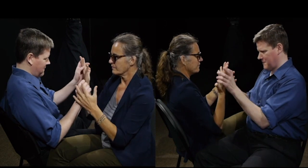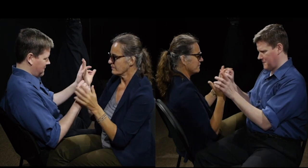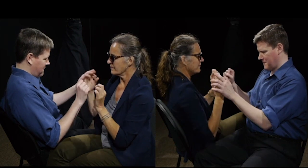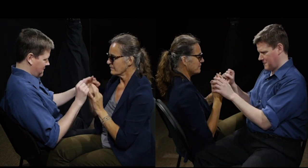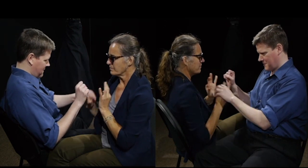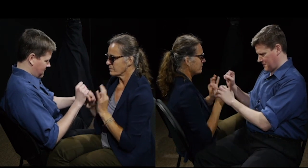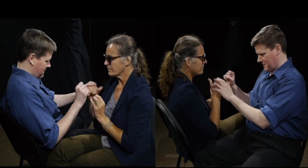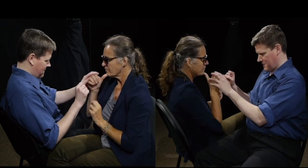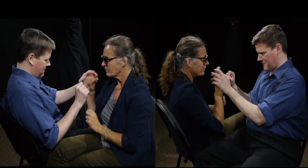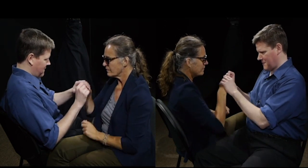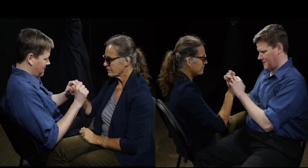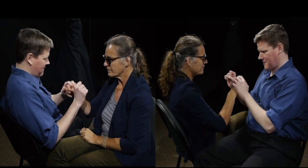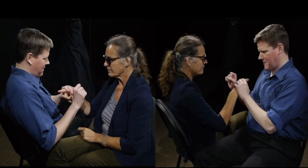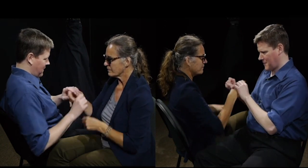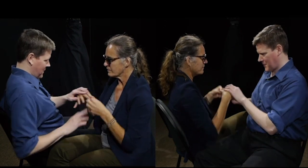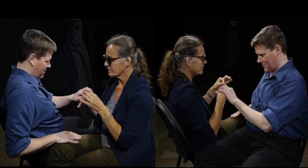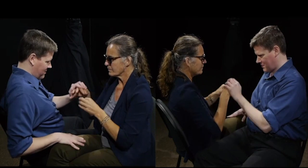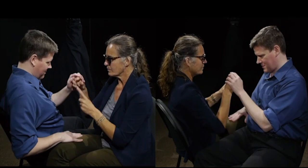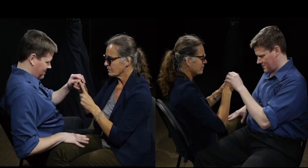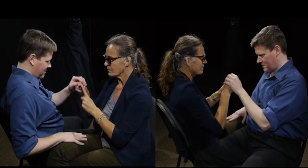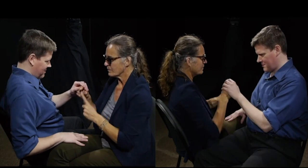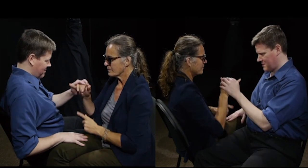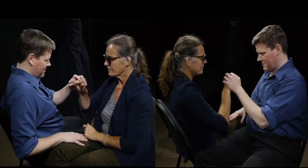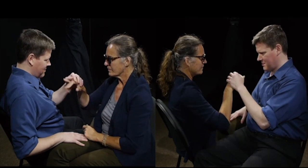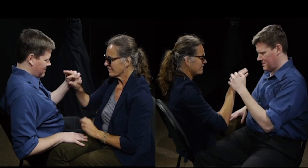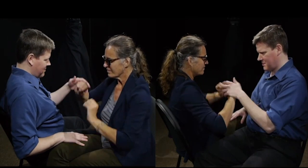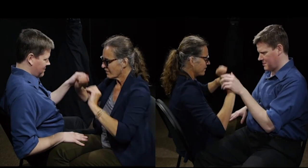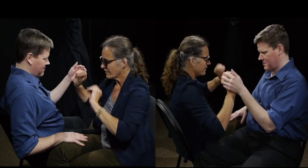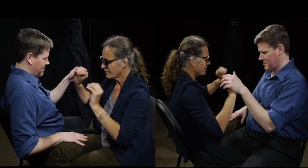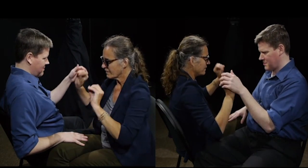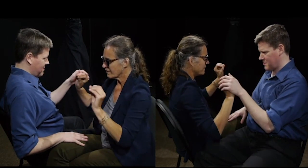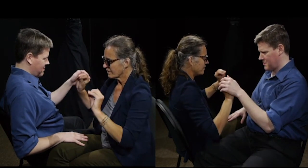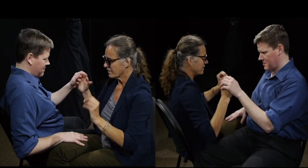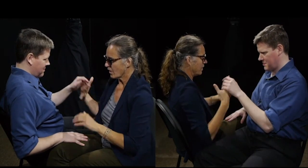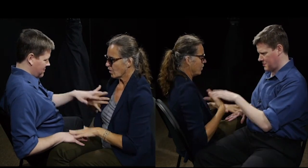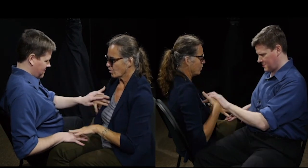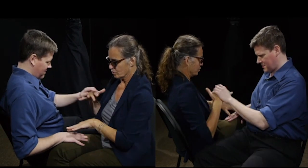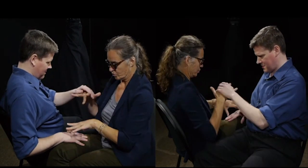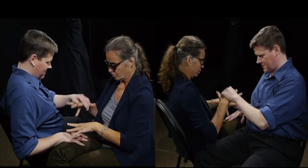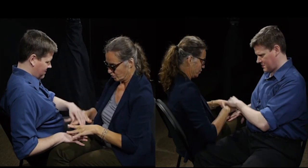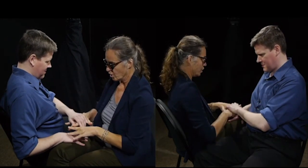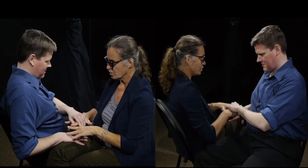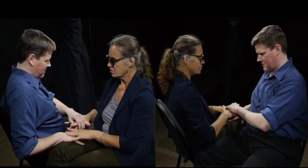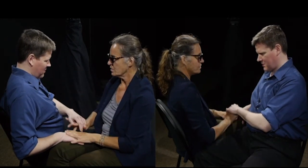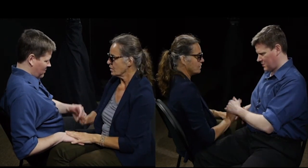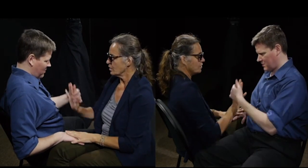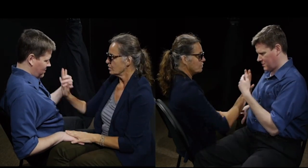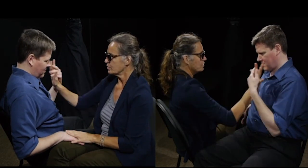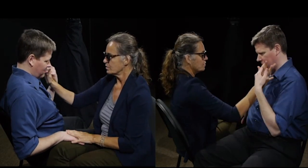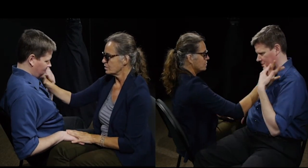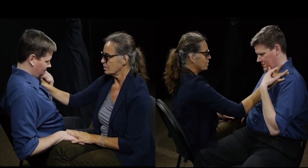They are very intuitive. We don't need to use the vocabulary of ASL to clearly explain these things in Protactile.